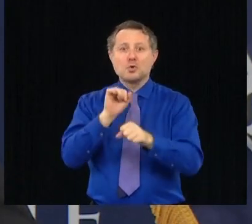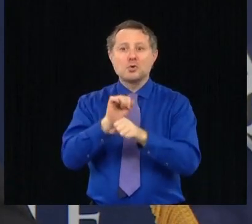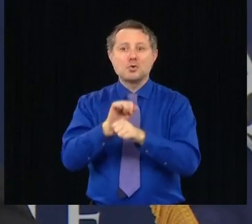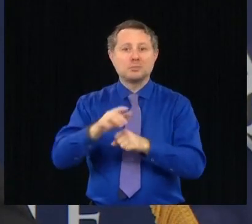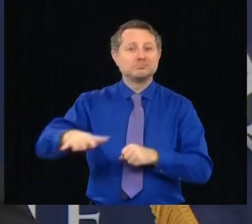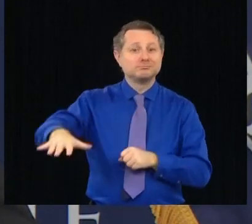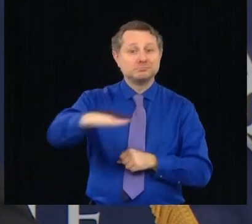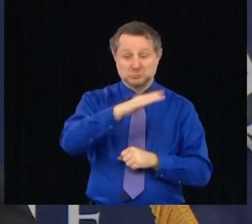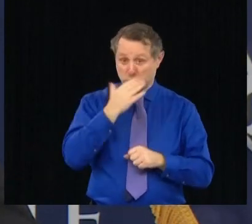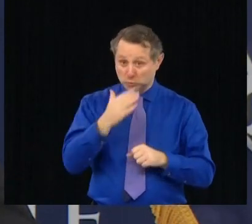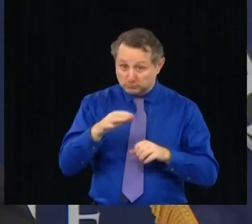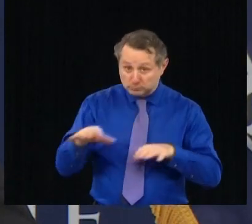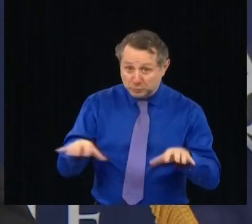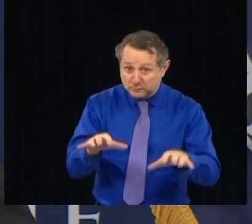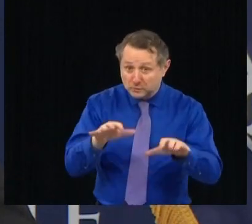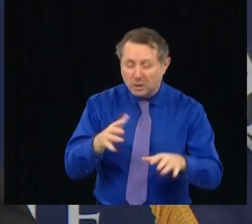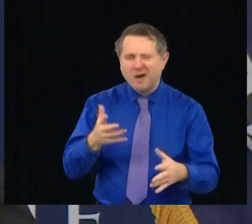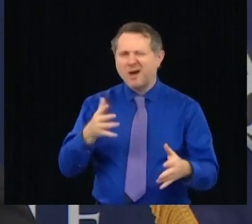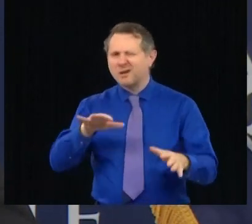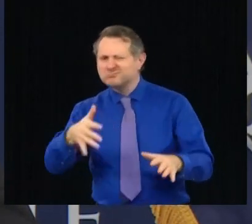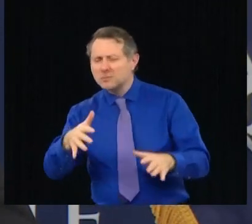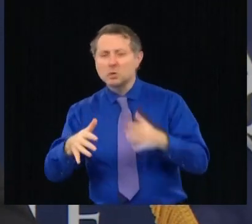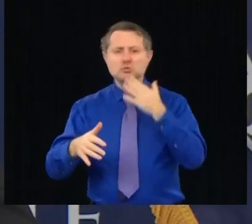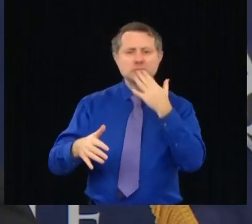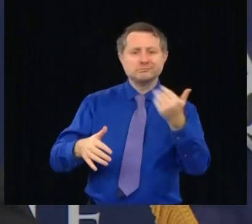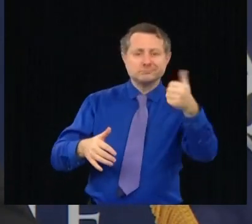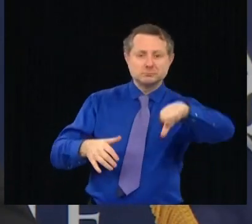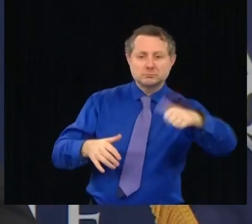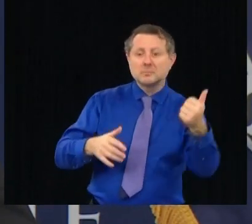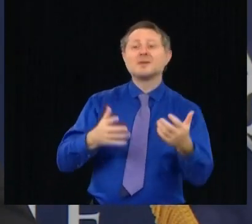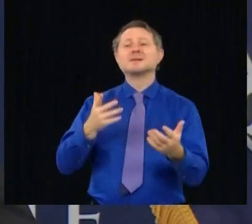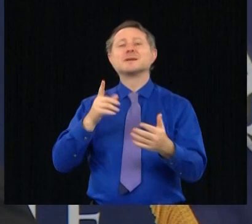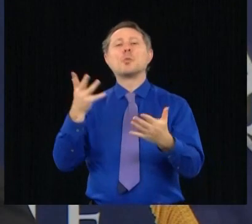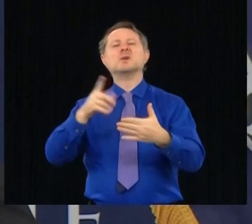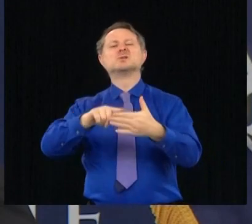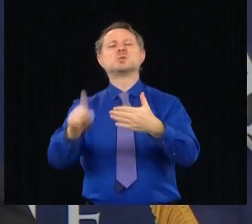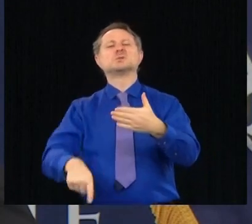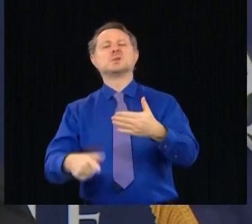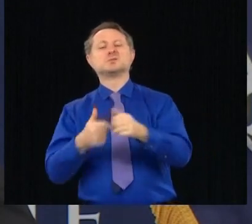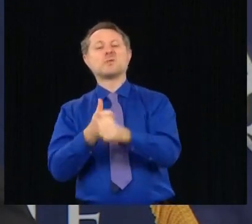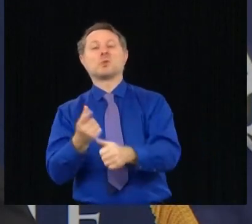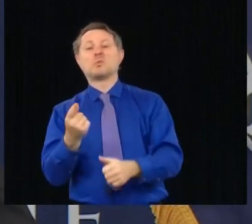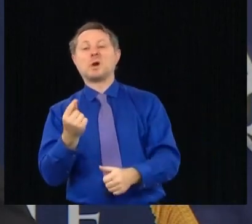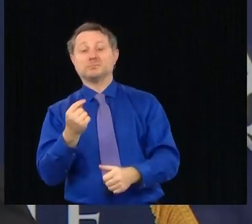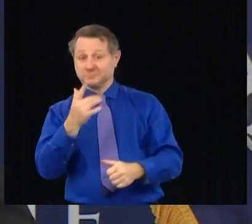TOMORROW AND WE SEE WITH THAT